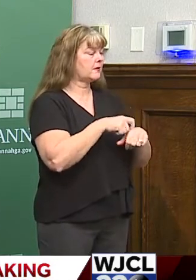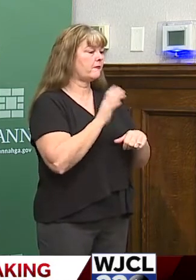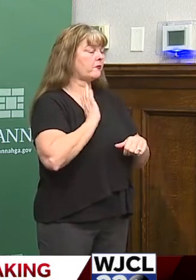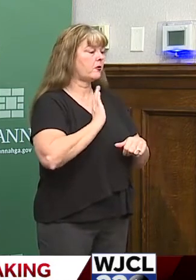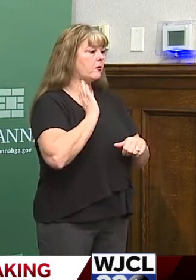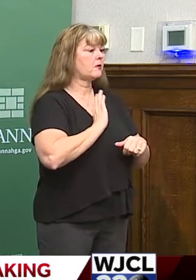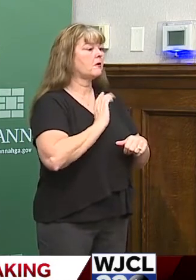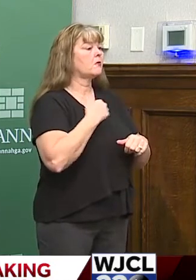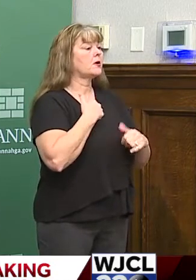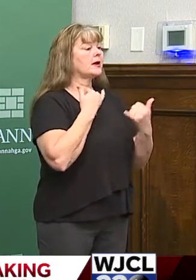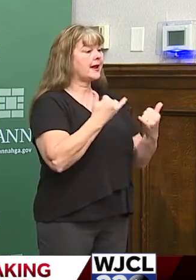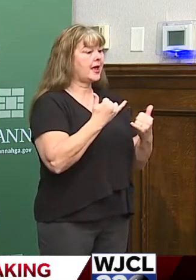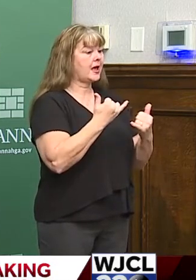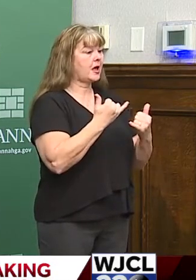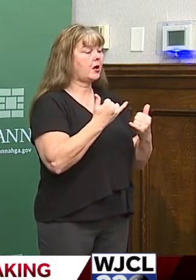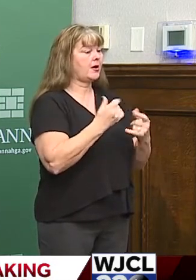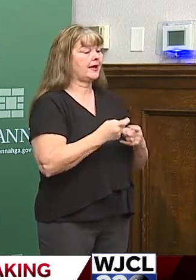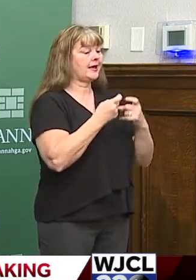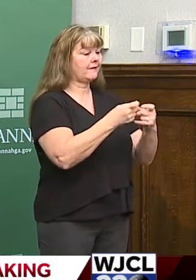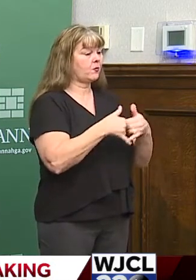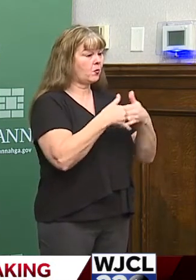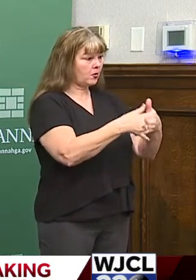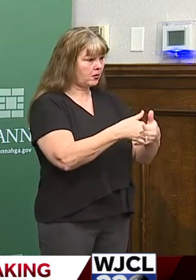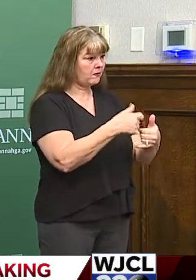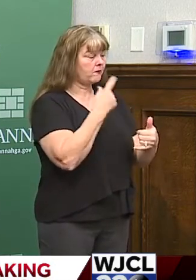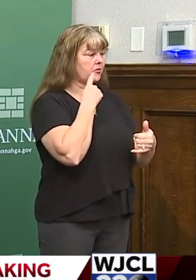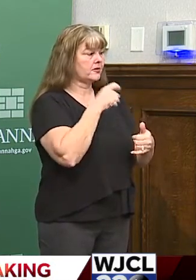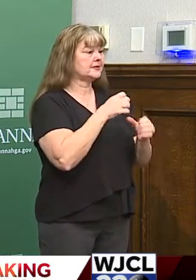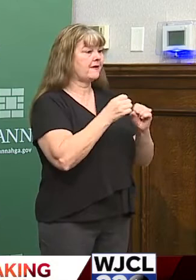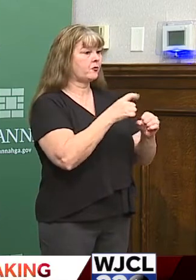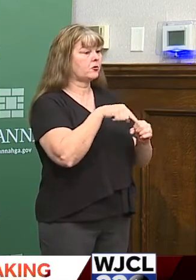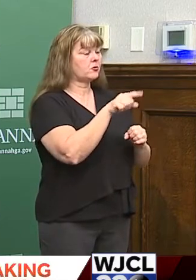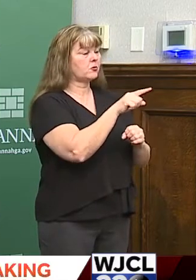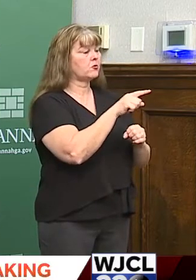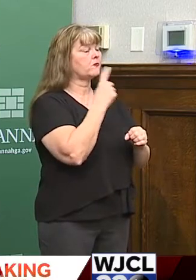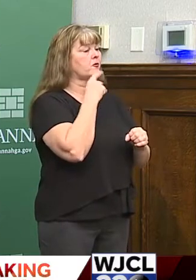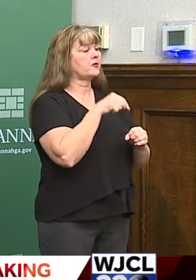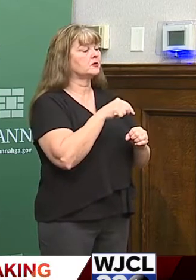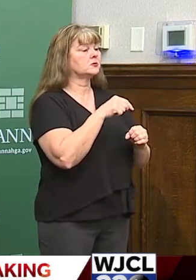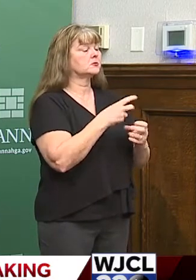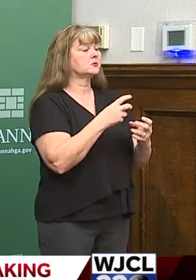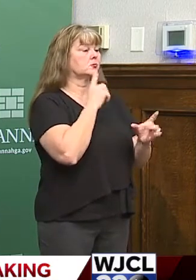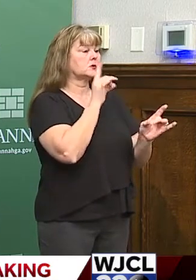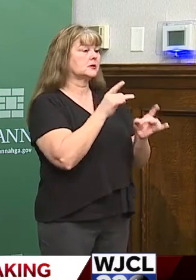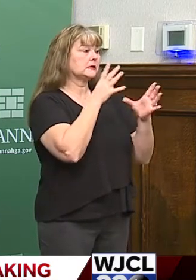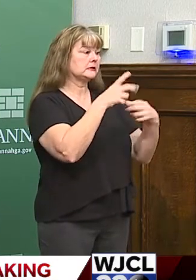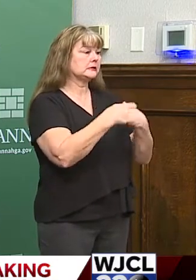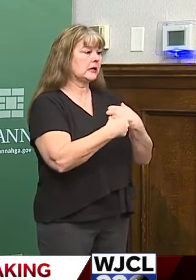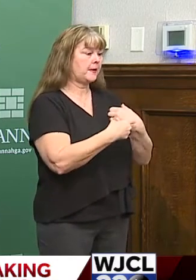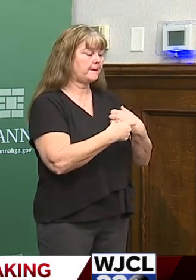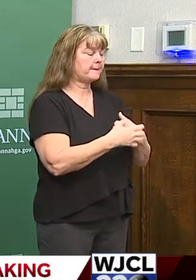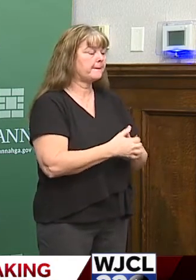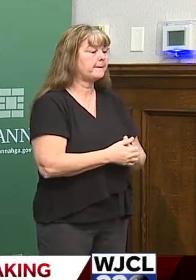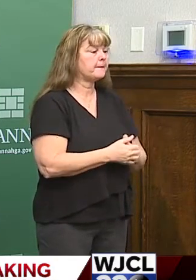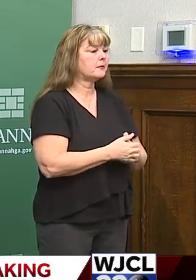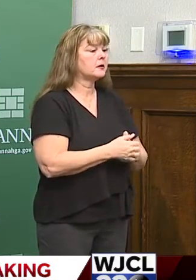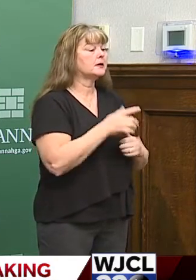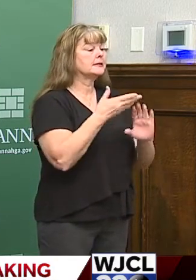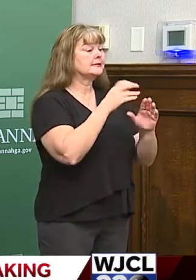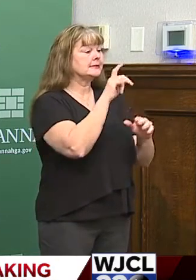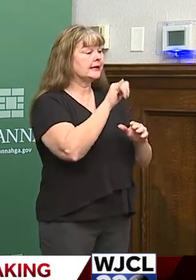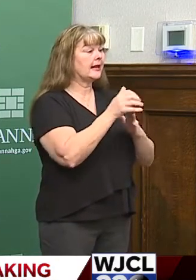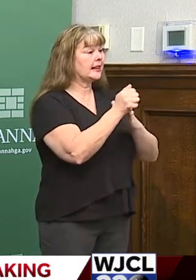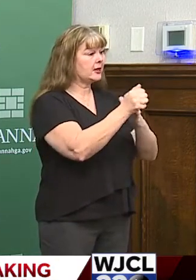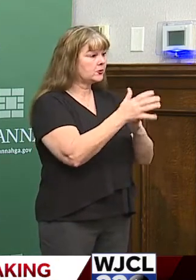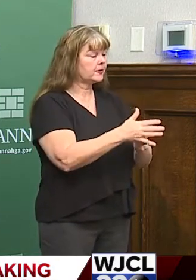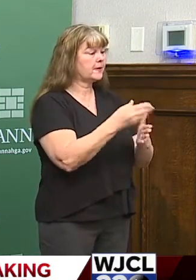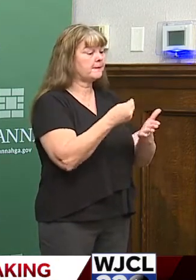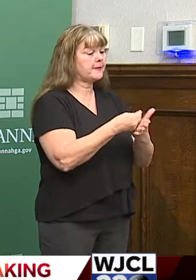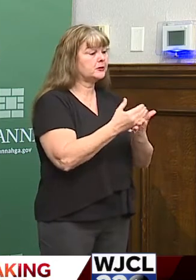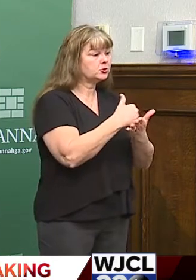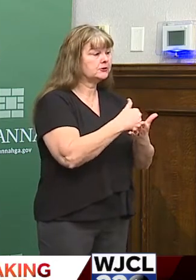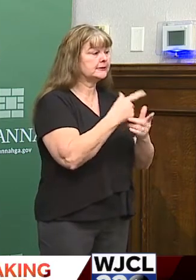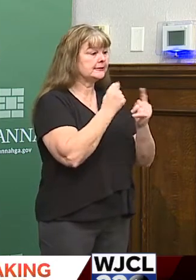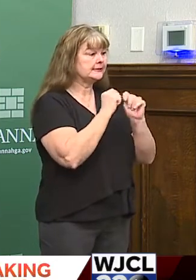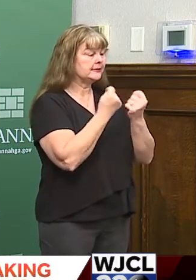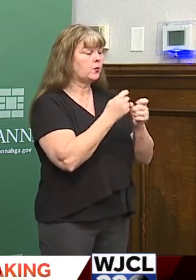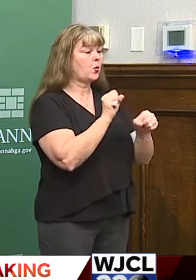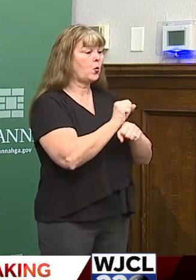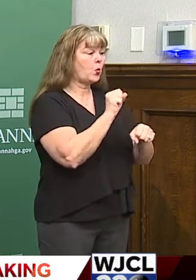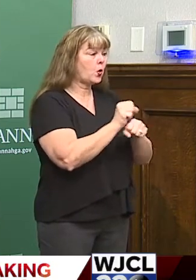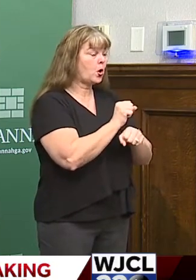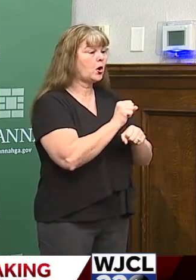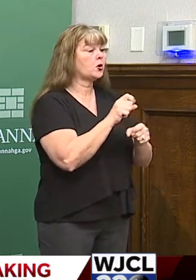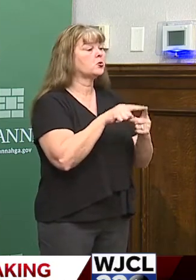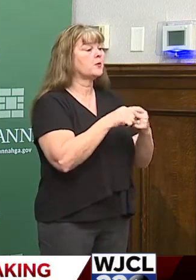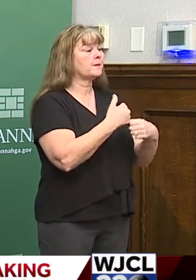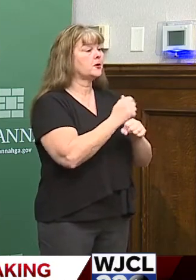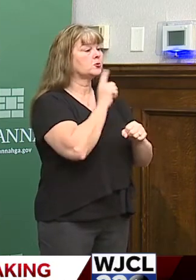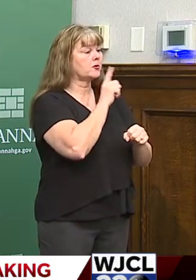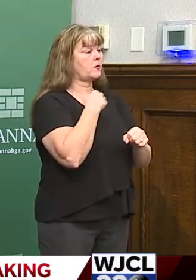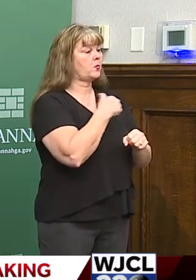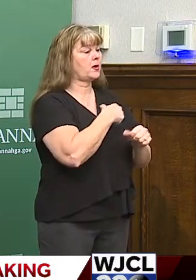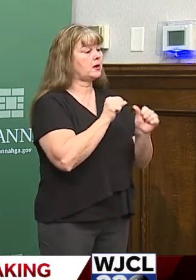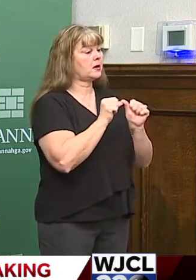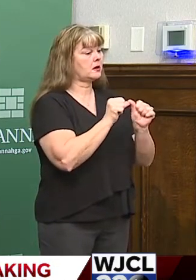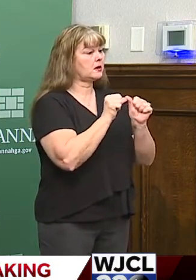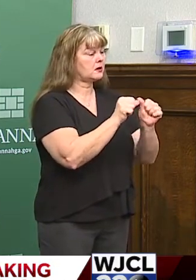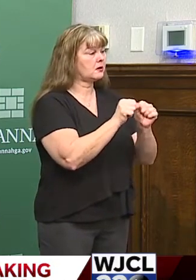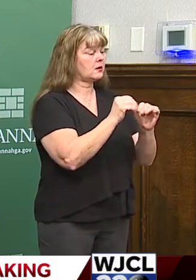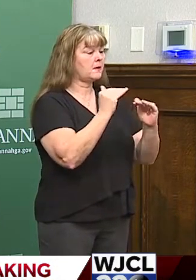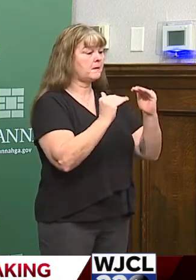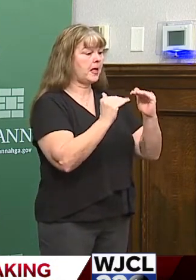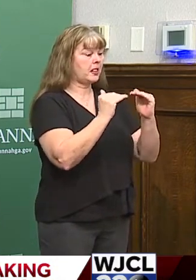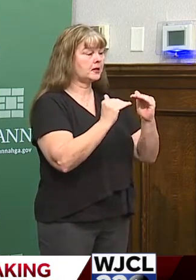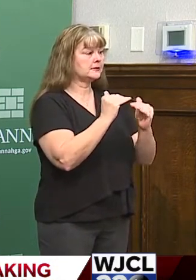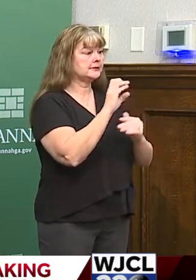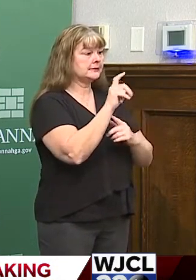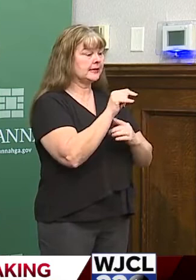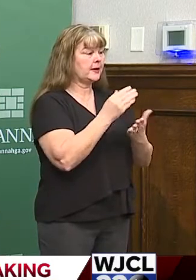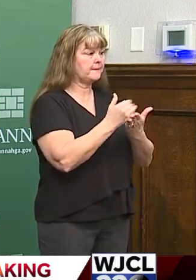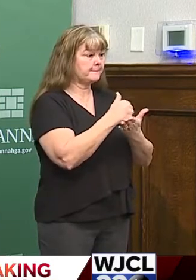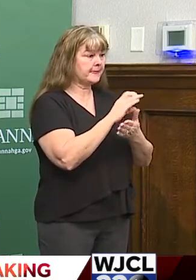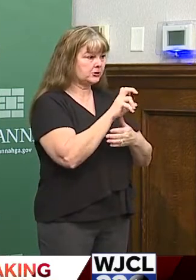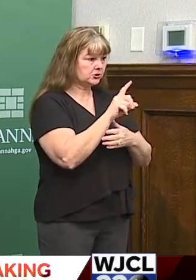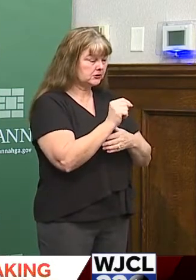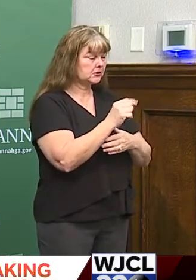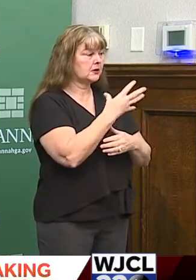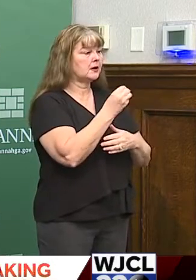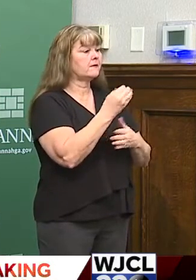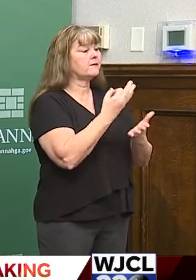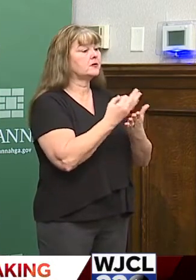DEDICATION AND PROFESSIONALISM NOW COMPENSATING THEM FOR THIS EXTRAORDINARY EFFORT DURING THE CITY'S LEADERSHIP AND BUDGET TEAM HAS WORKED QUICKLY AND DILIGENTLY TO ENSURE WE'RE